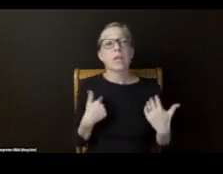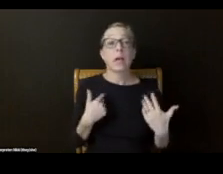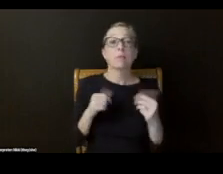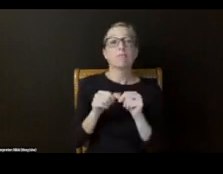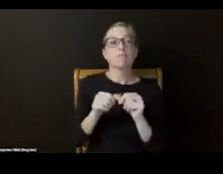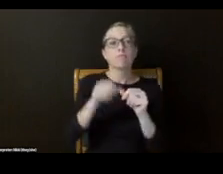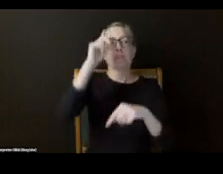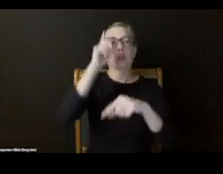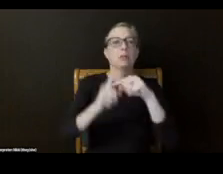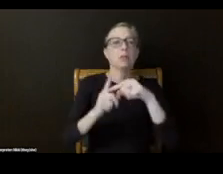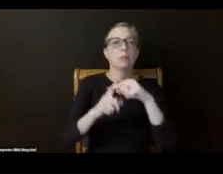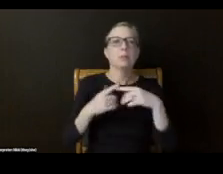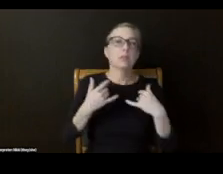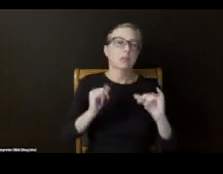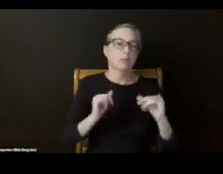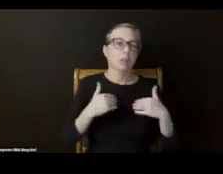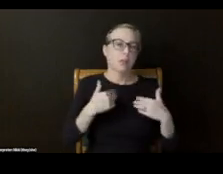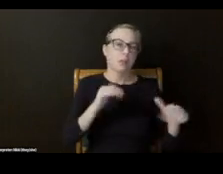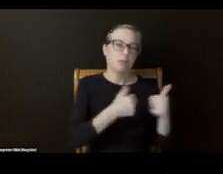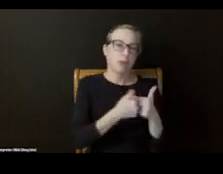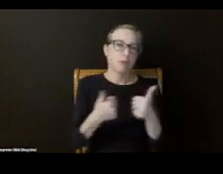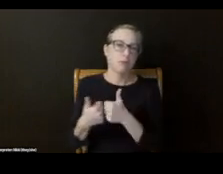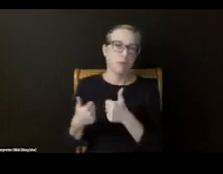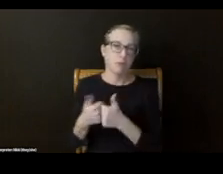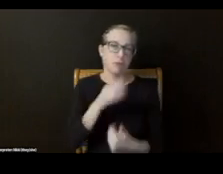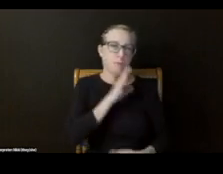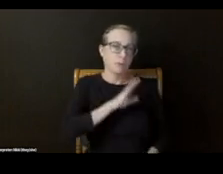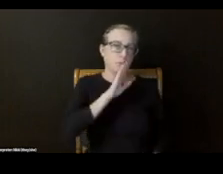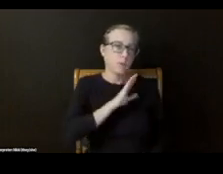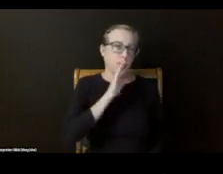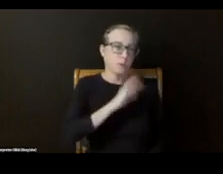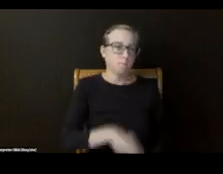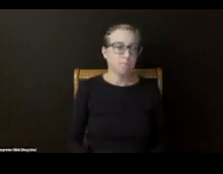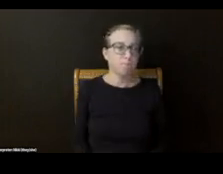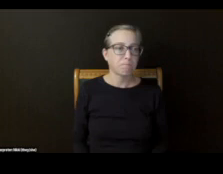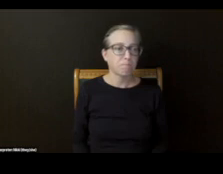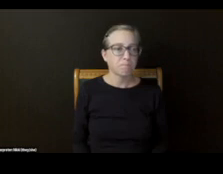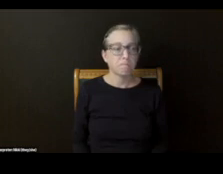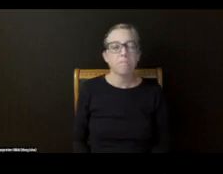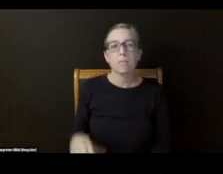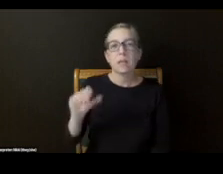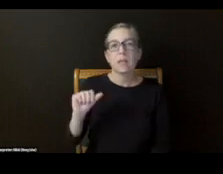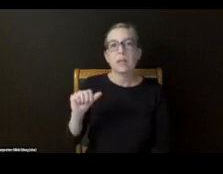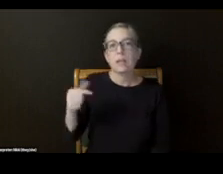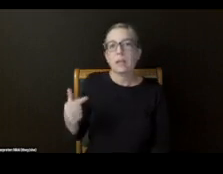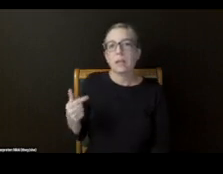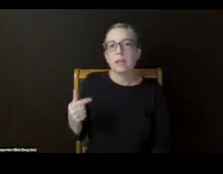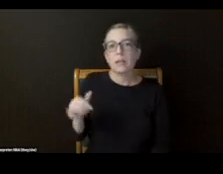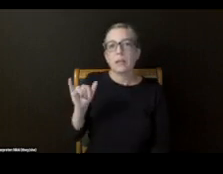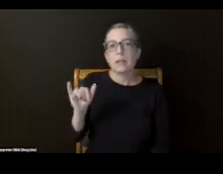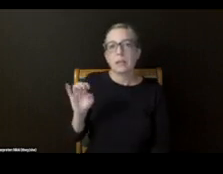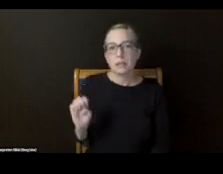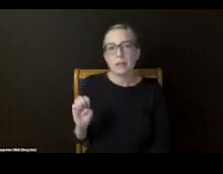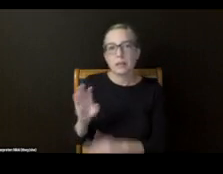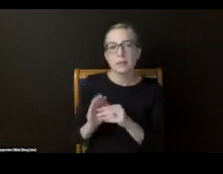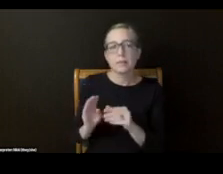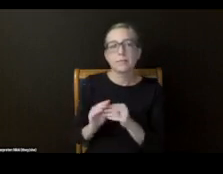Yeah. I think from both of your sharing and some of my conversation with disabled women in China,